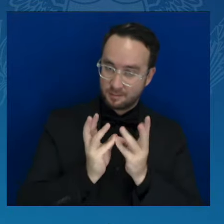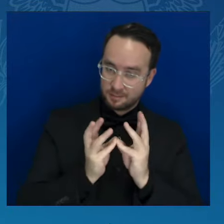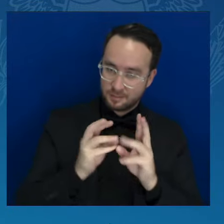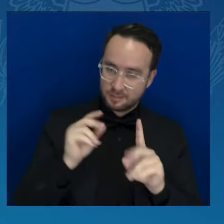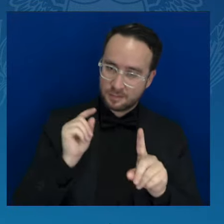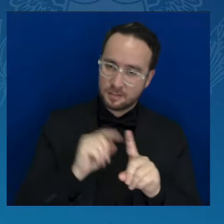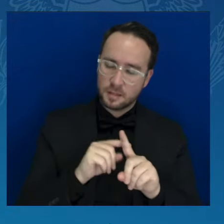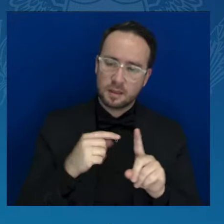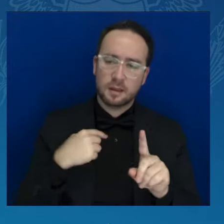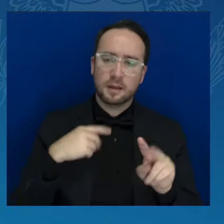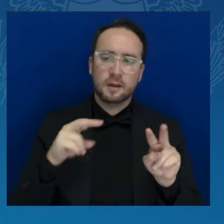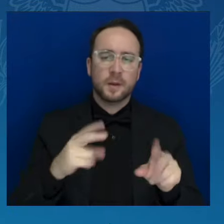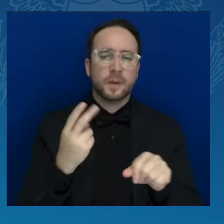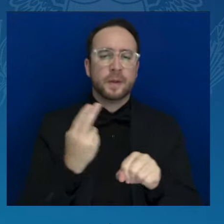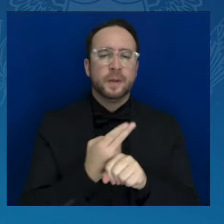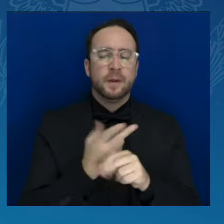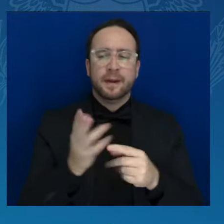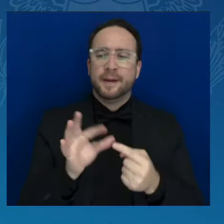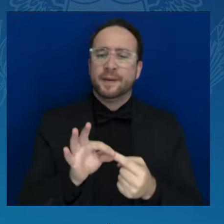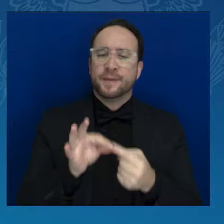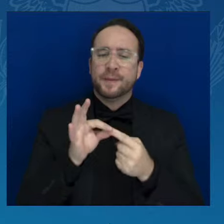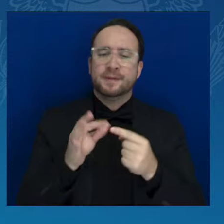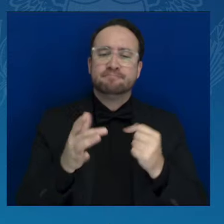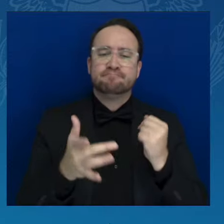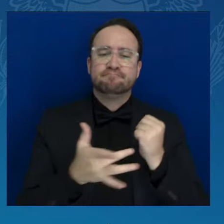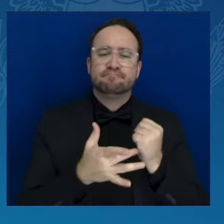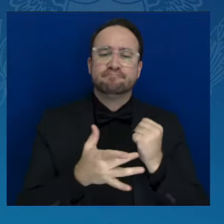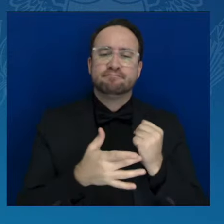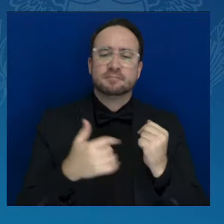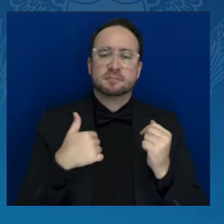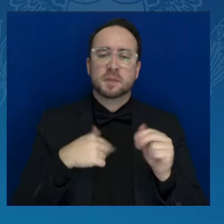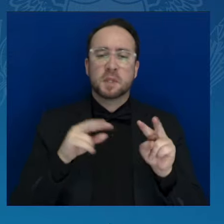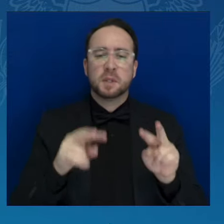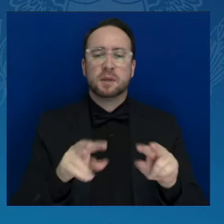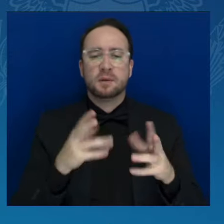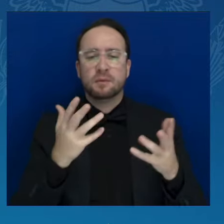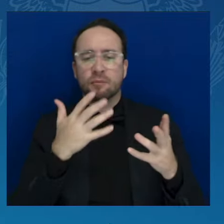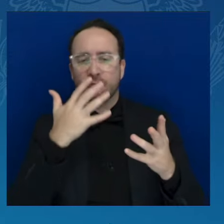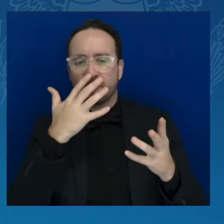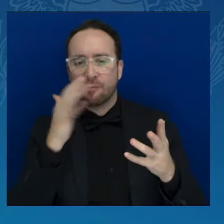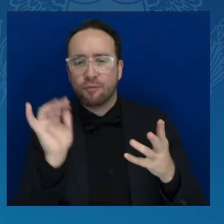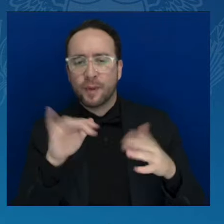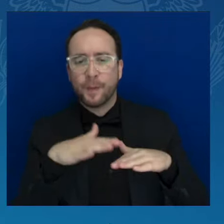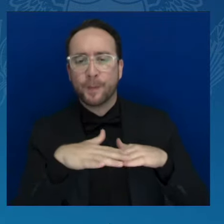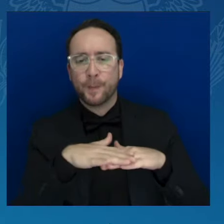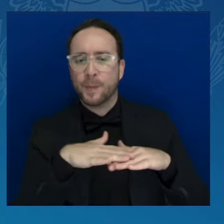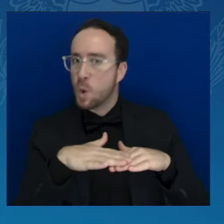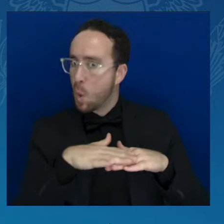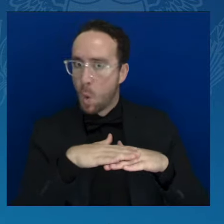And soon NASA will launch PACE, which also carries a contribution from the Netherlands. Thank you.